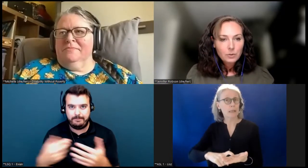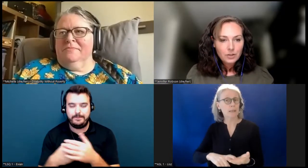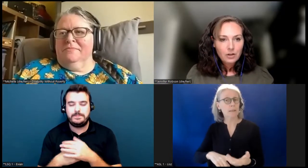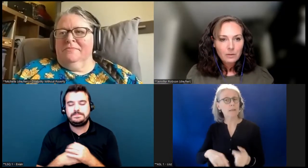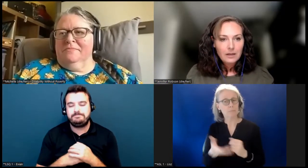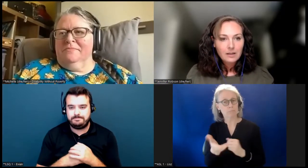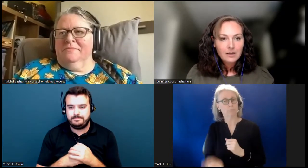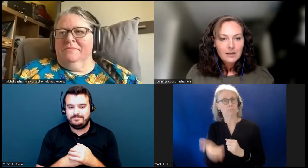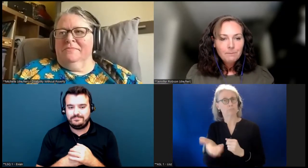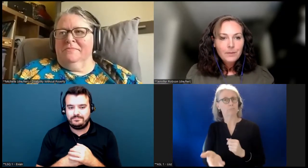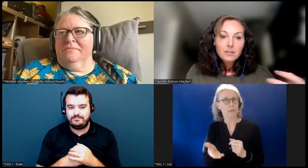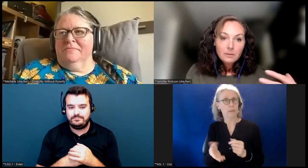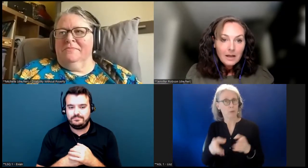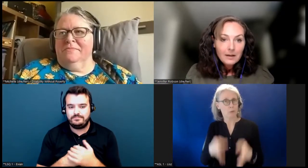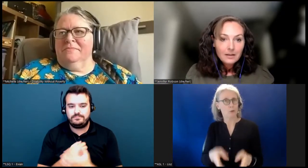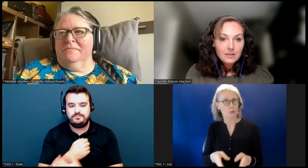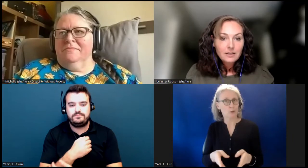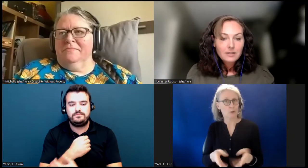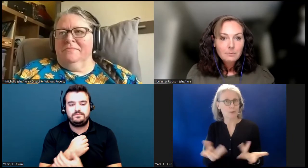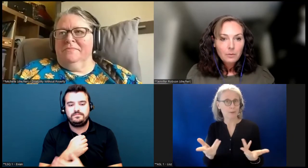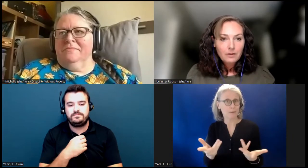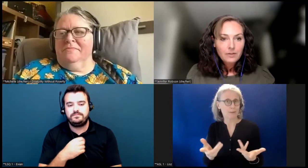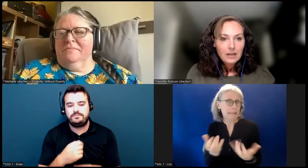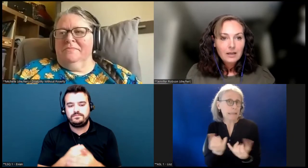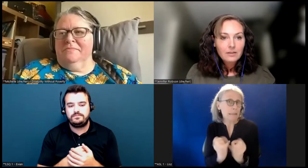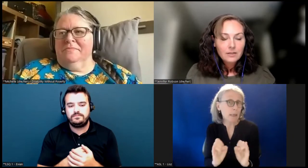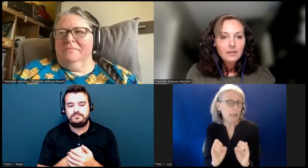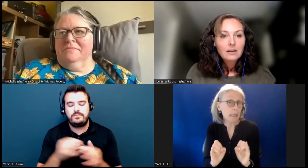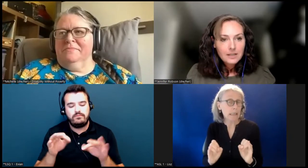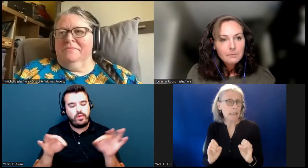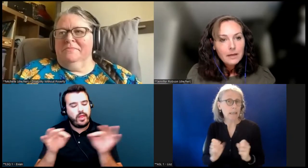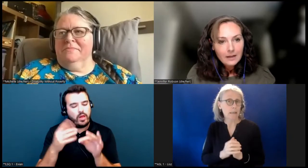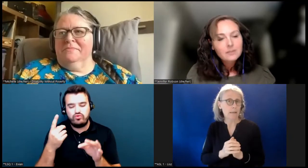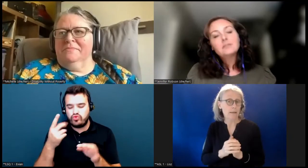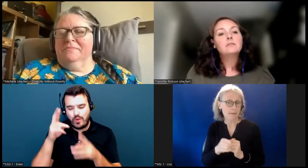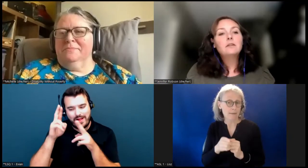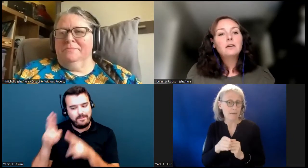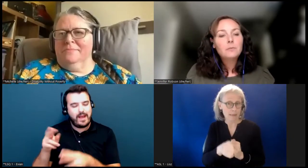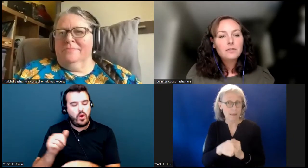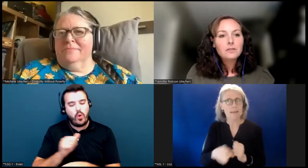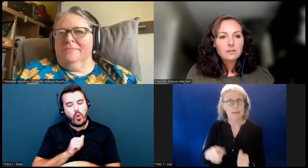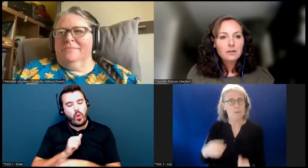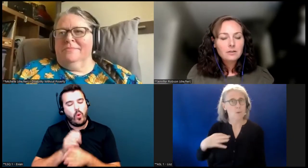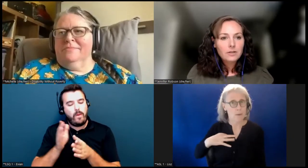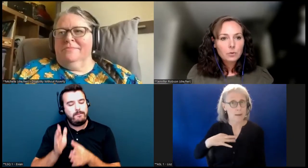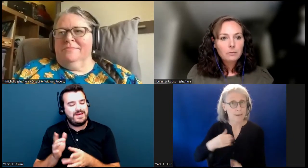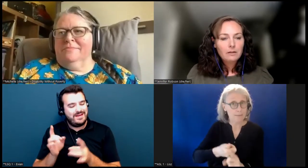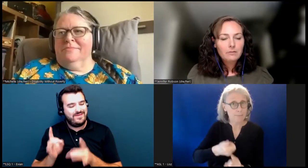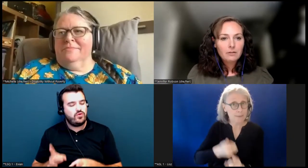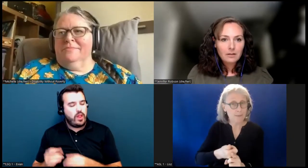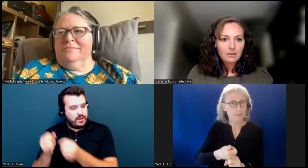AUTONOMY, TO MY MIND AND WAY OF THINKING THAT DEMANDS THAT THIS IS INDIVIDUAL BENEFIT RATHER